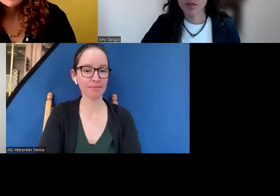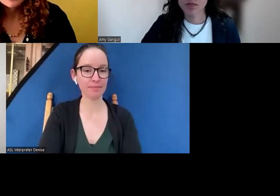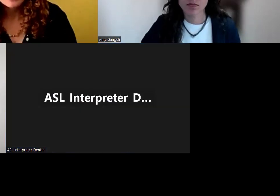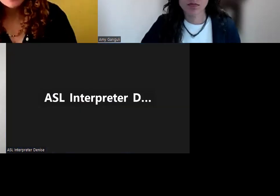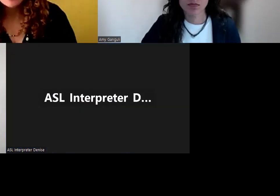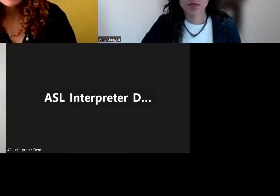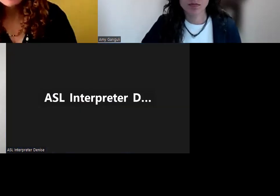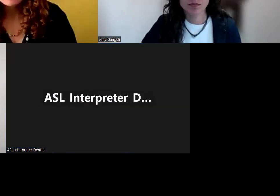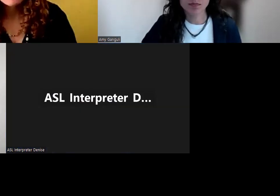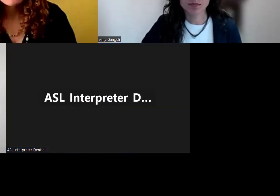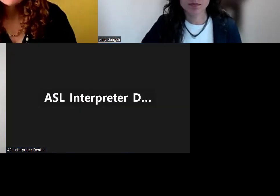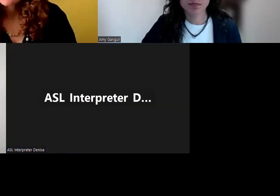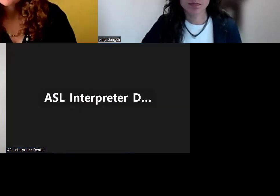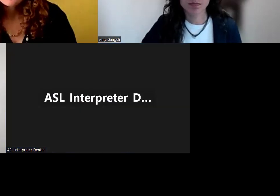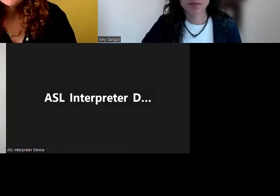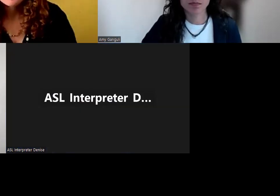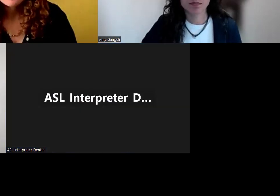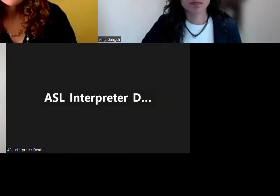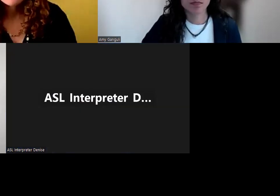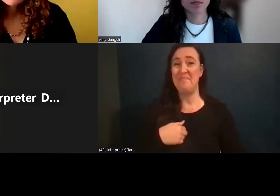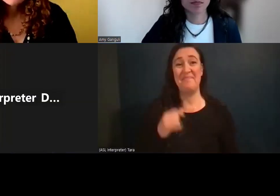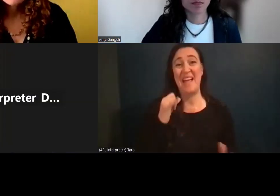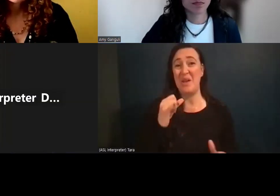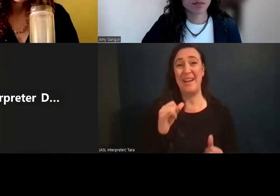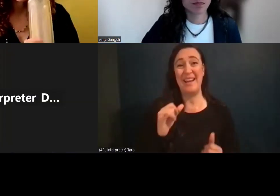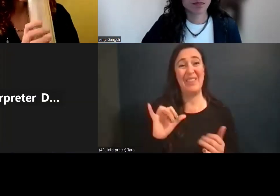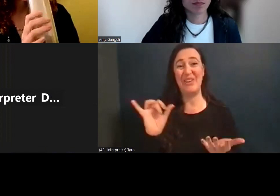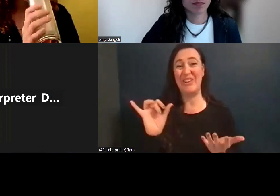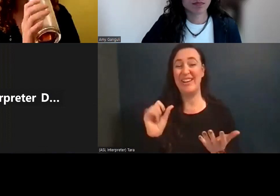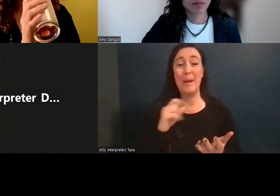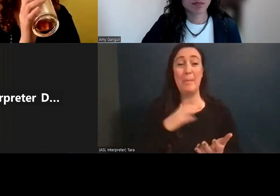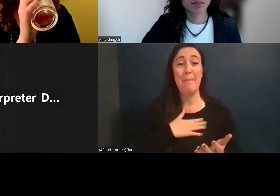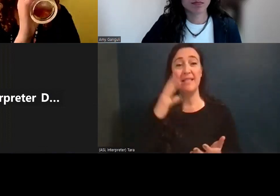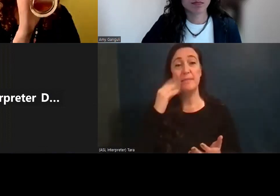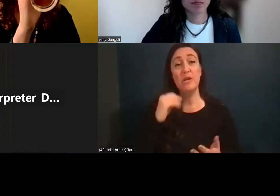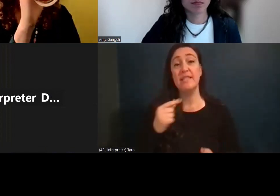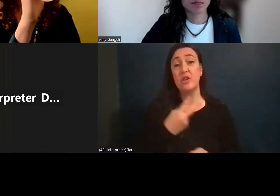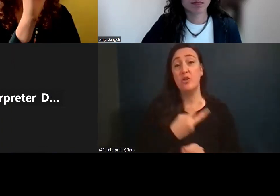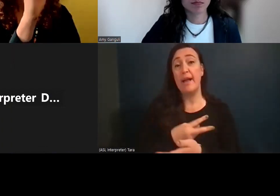Yeah, I don't either. In, in my experience, the graduate students offer kind of